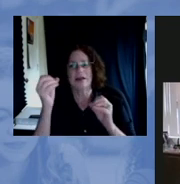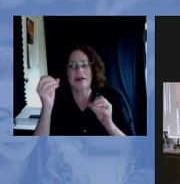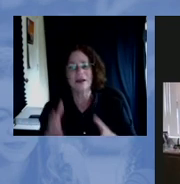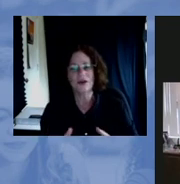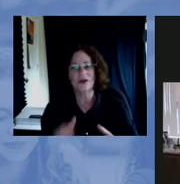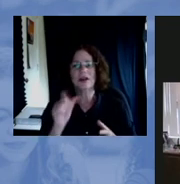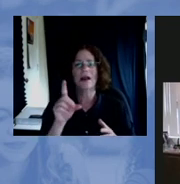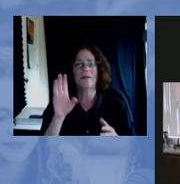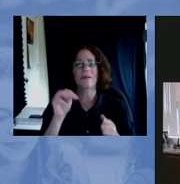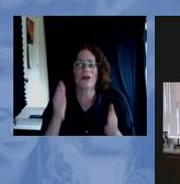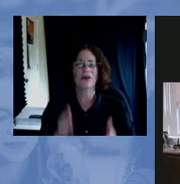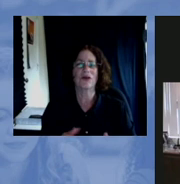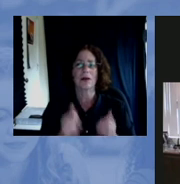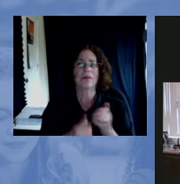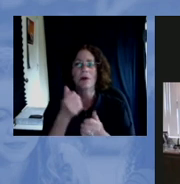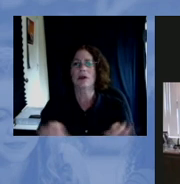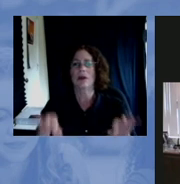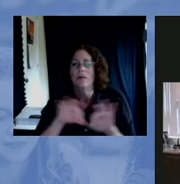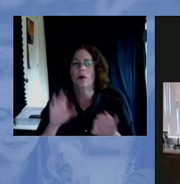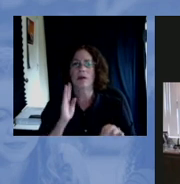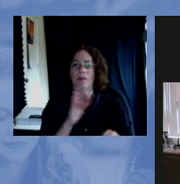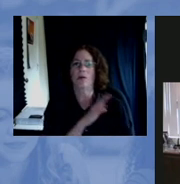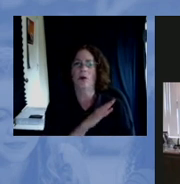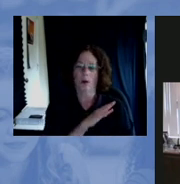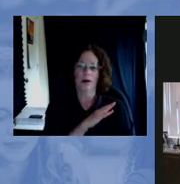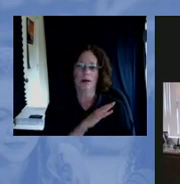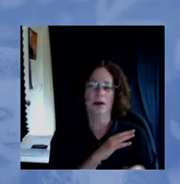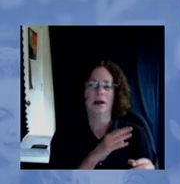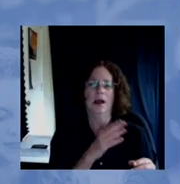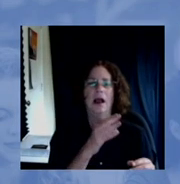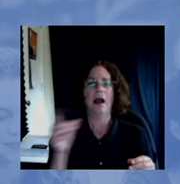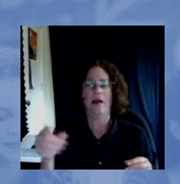AND MOST IMPORTANTLY, THE BOARD AND THE BROADER PUBLIC.